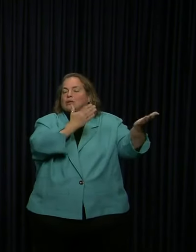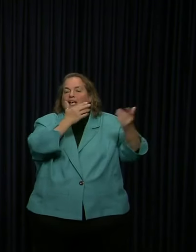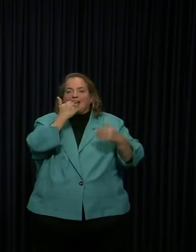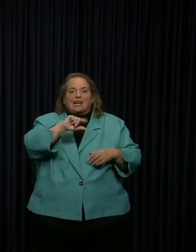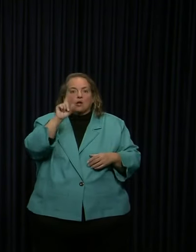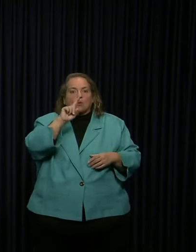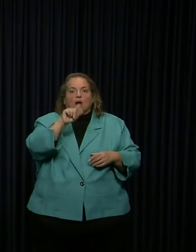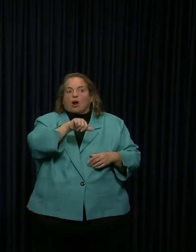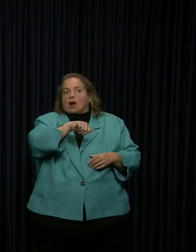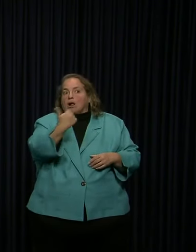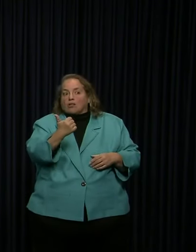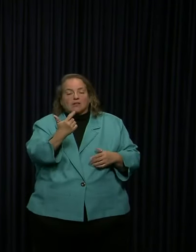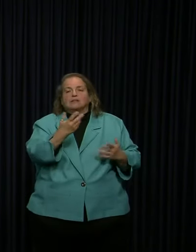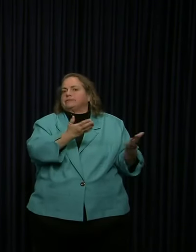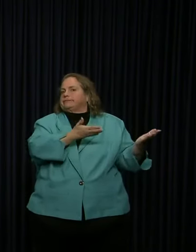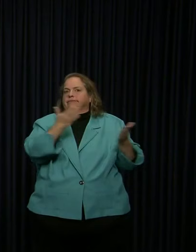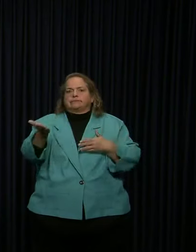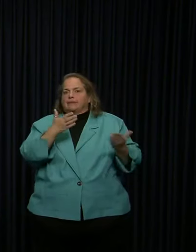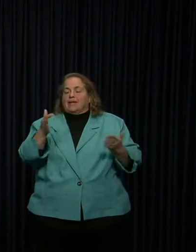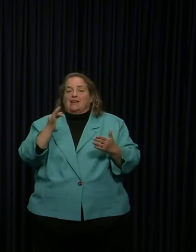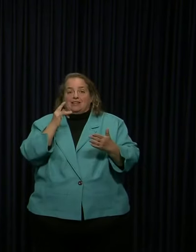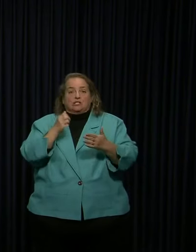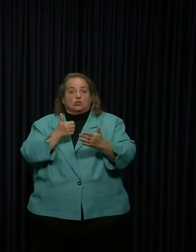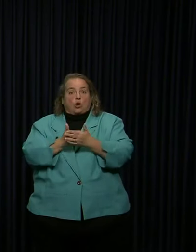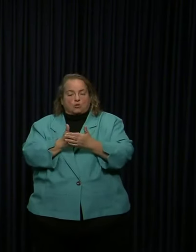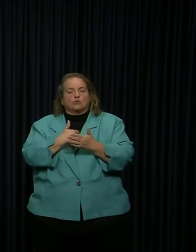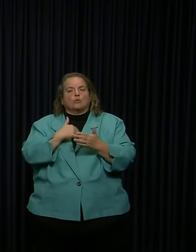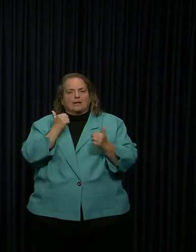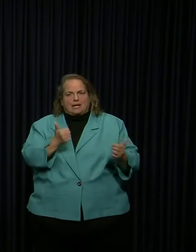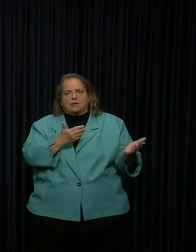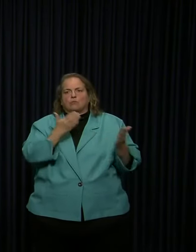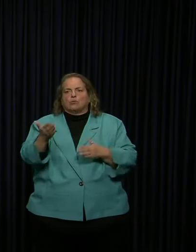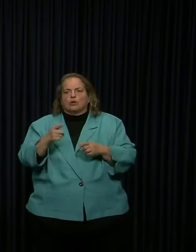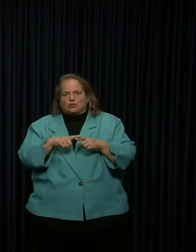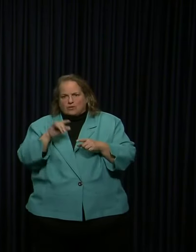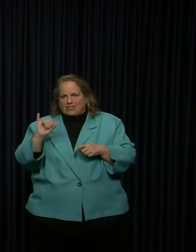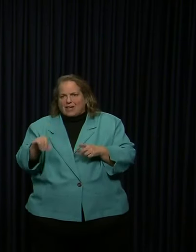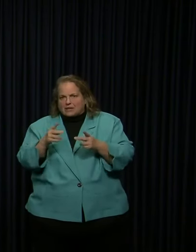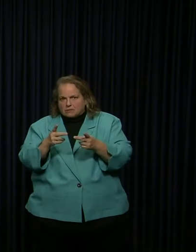KENTUCKY, AND THEIR WORK IS NOT